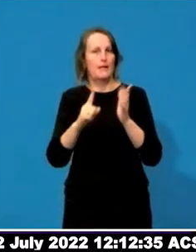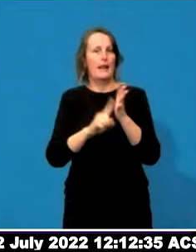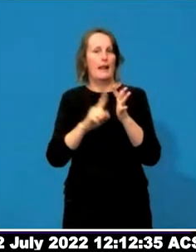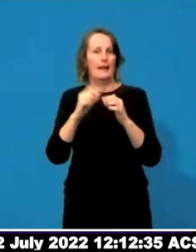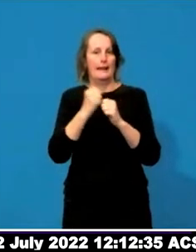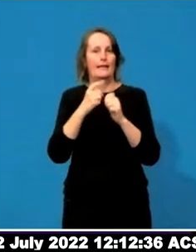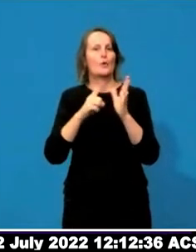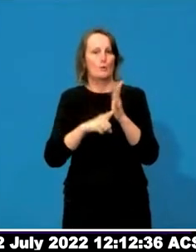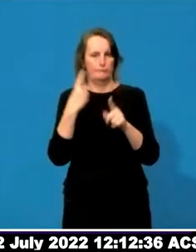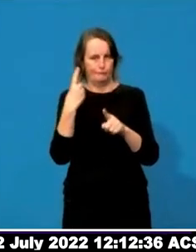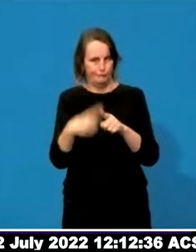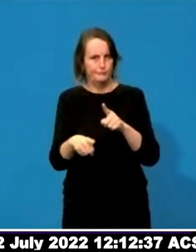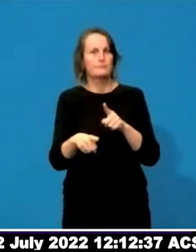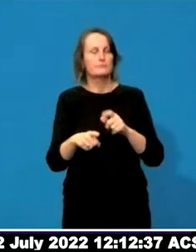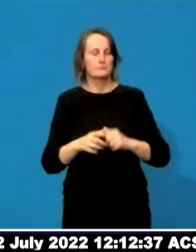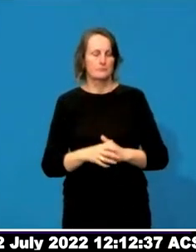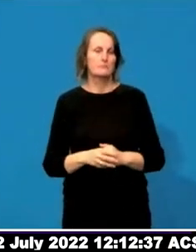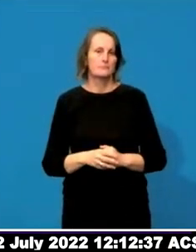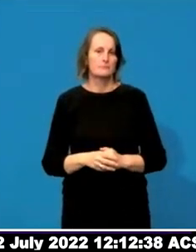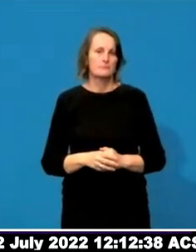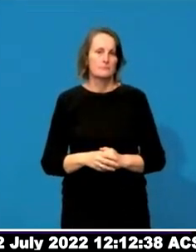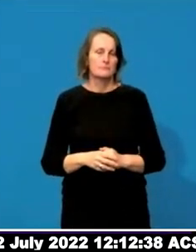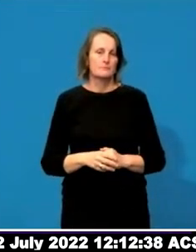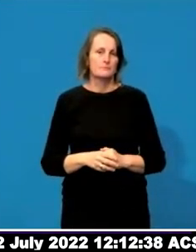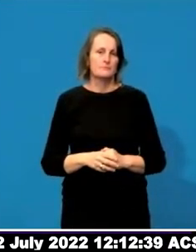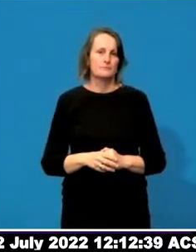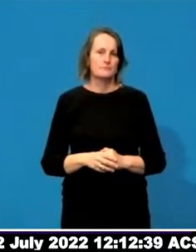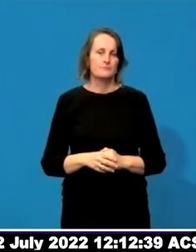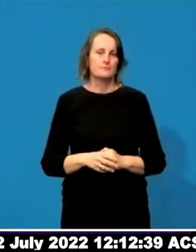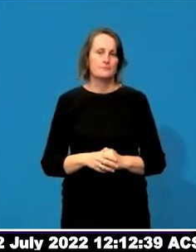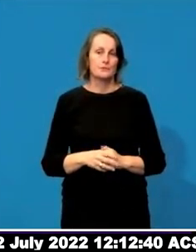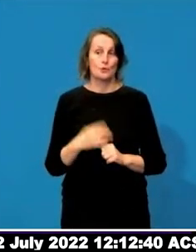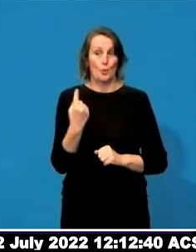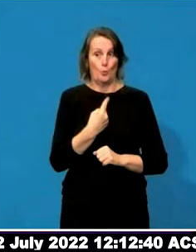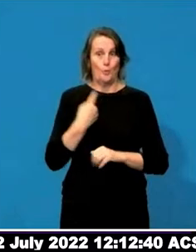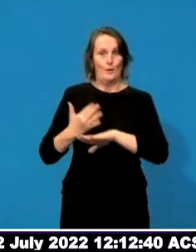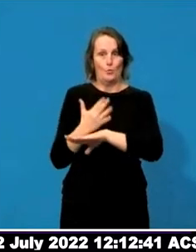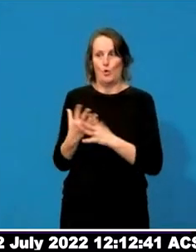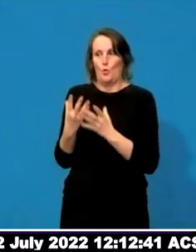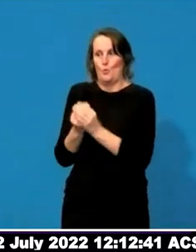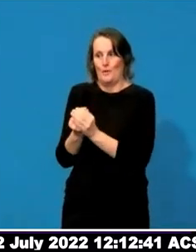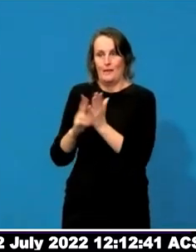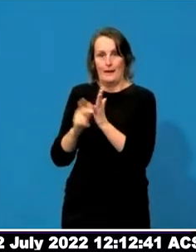So - so we work with NDIS and the participant in the role as -